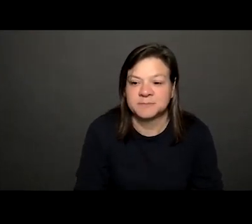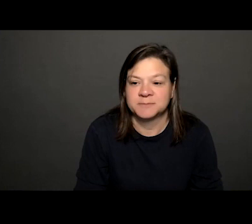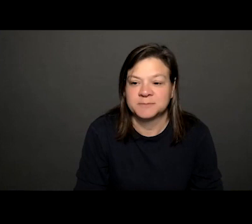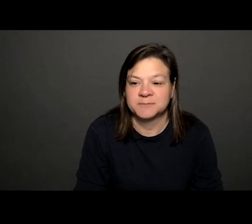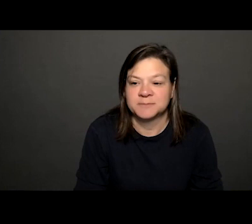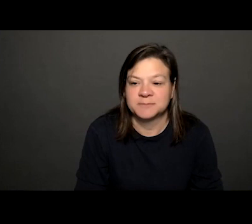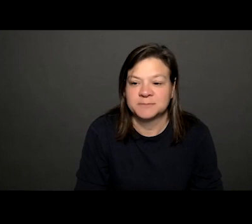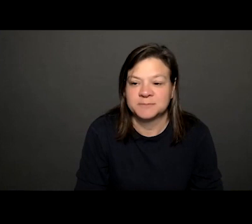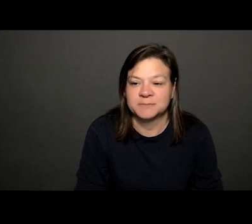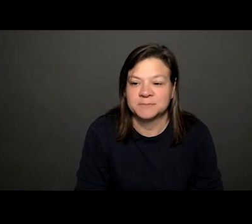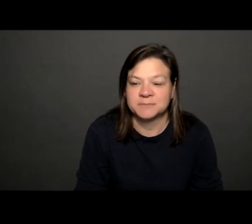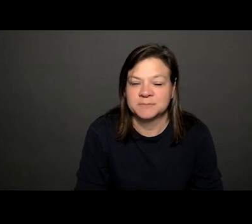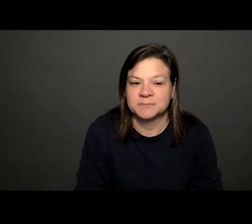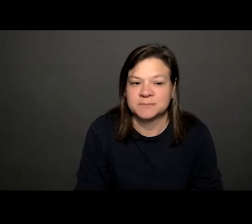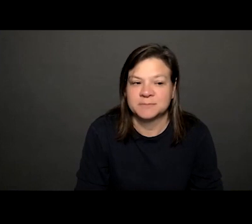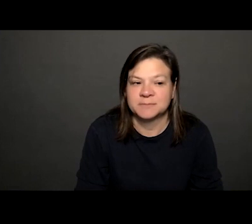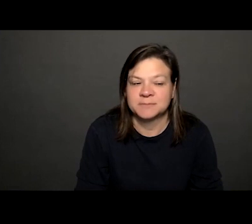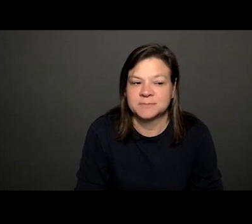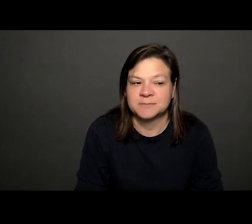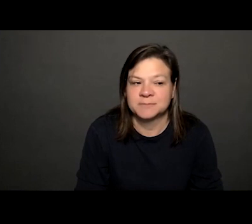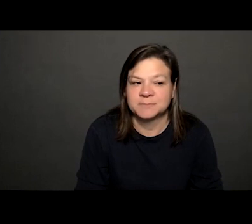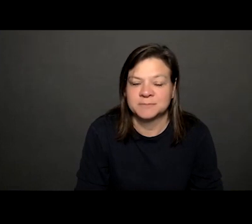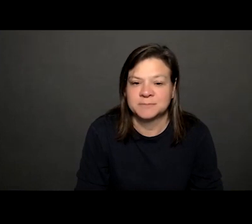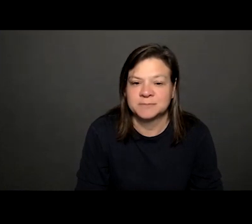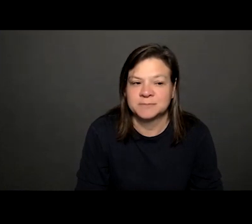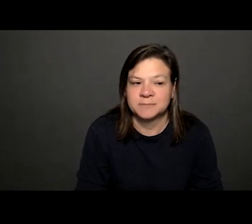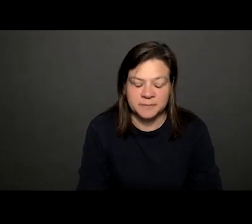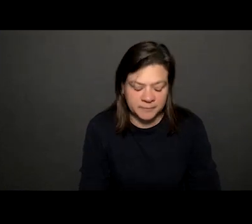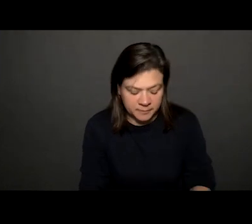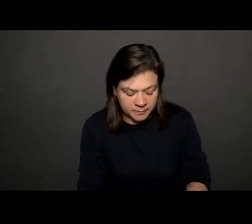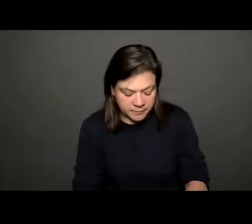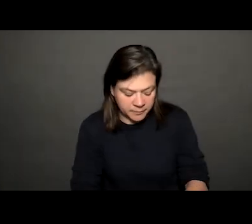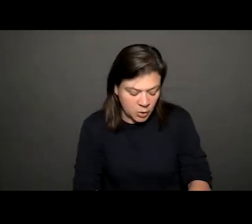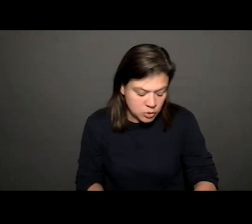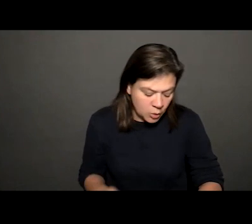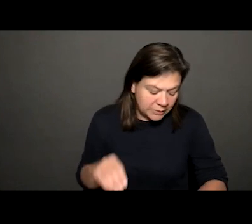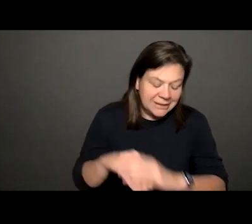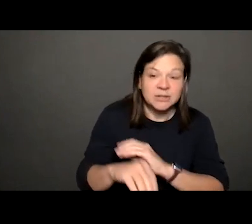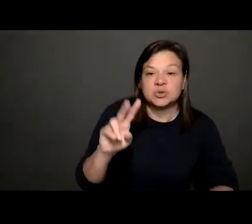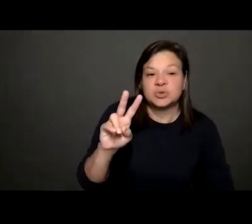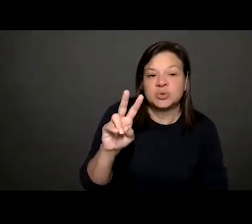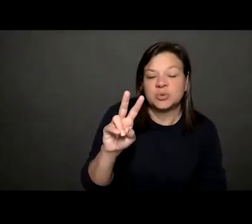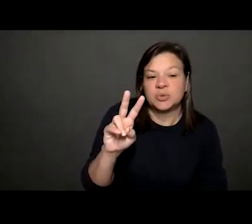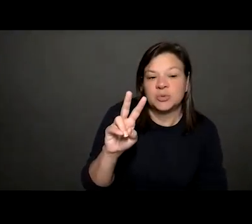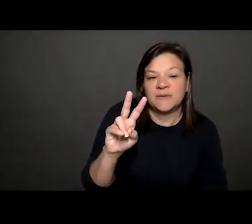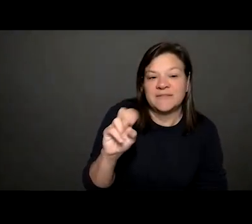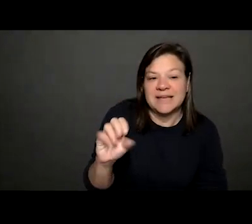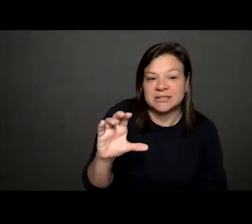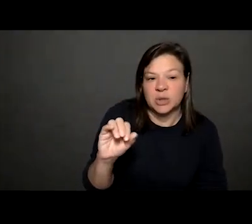WE'RE GOING TO ACTUALLY USE THAT EXACT SAME QUERY.